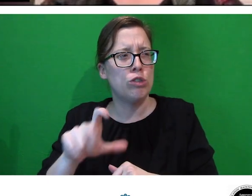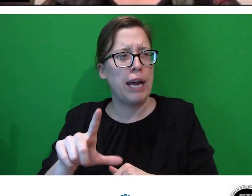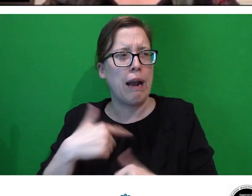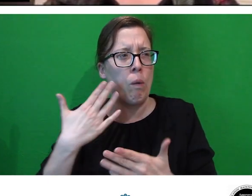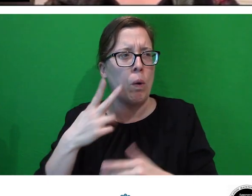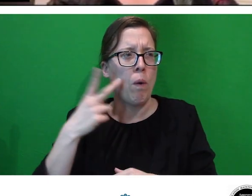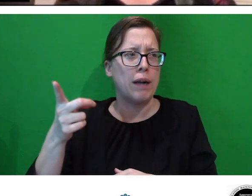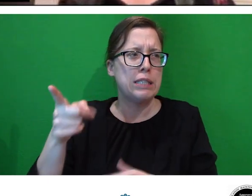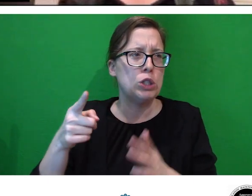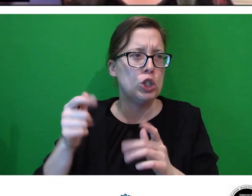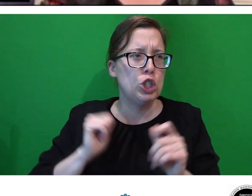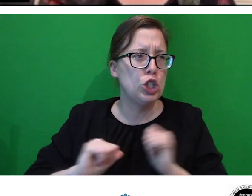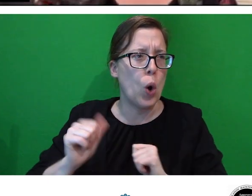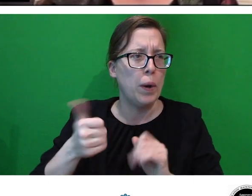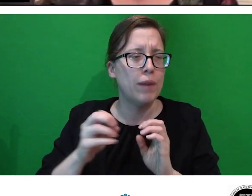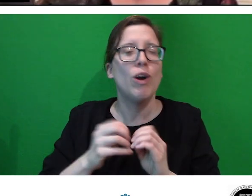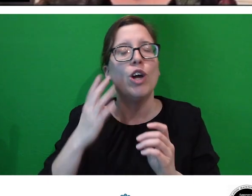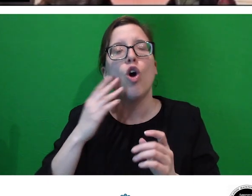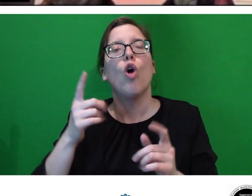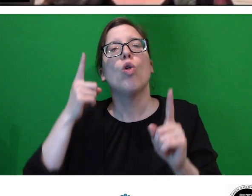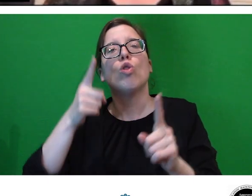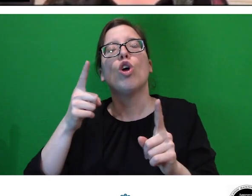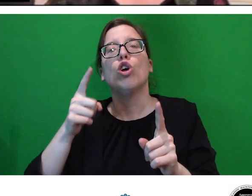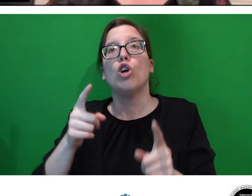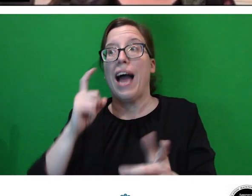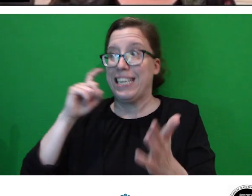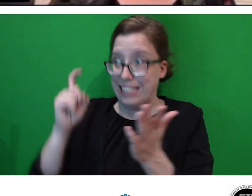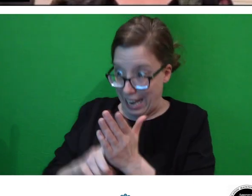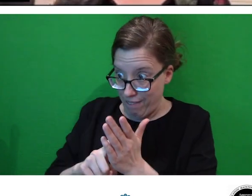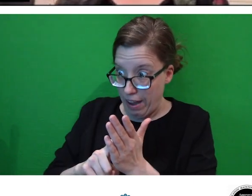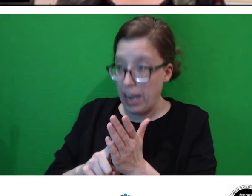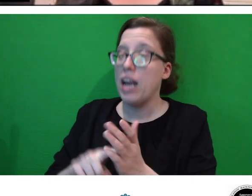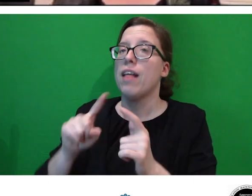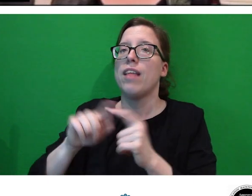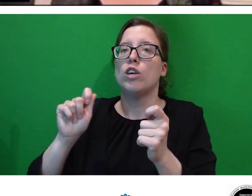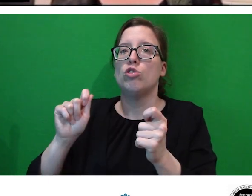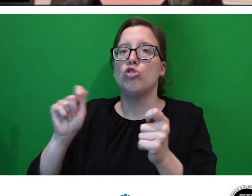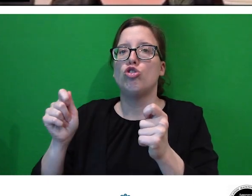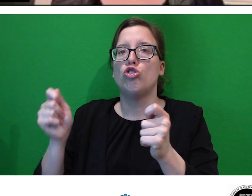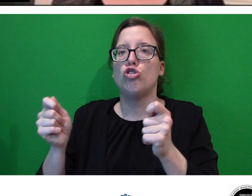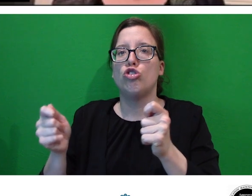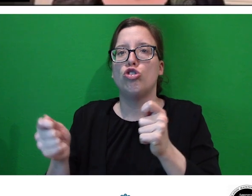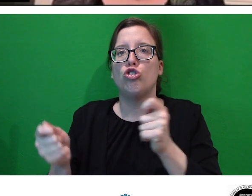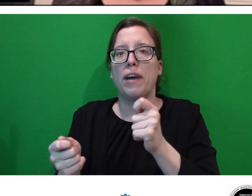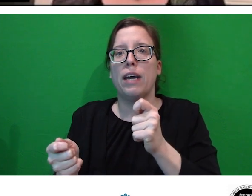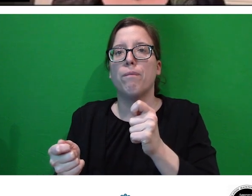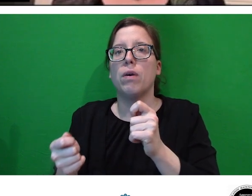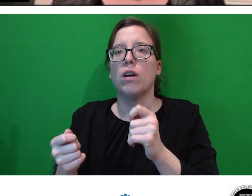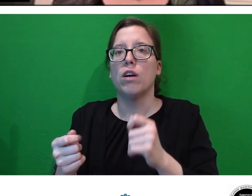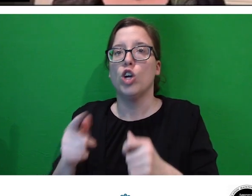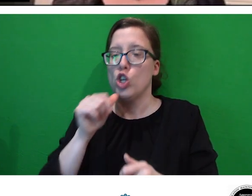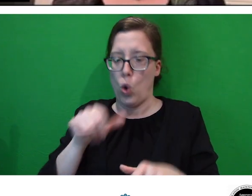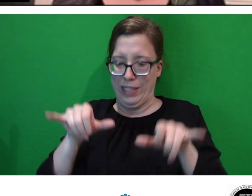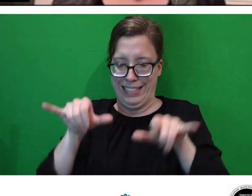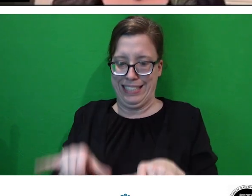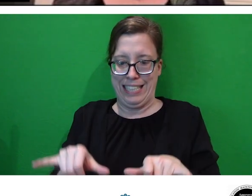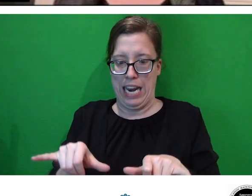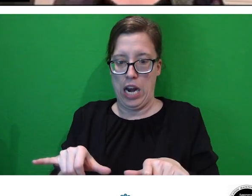And then maybe he's going to hand the remote to his brother or somebody else to say, "Change this damn channel. Would you please? I don't want to watch this show."